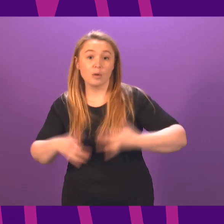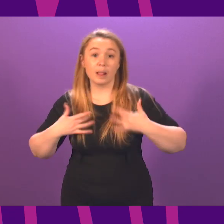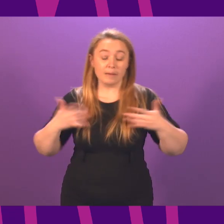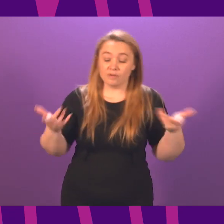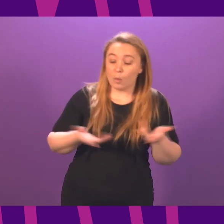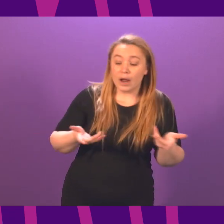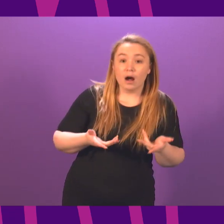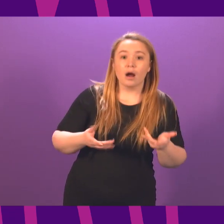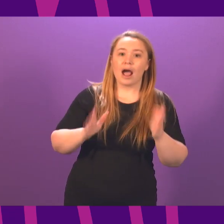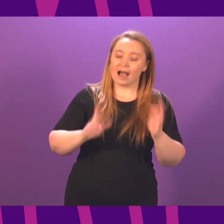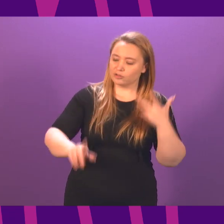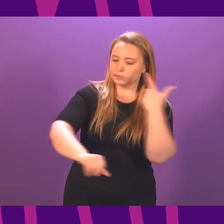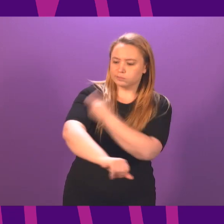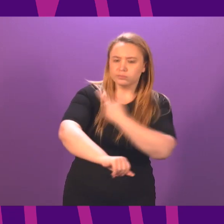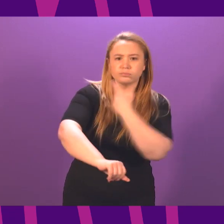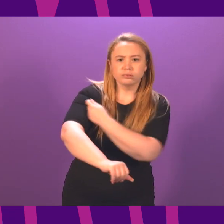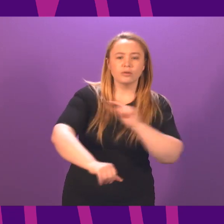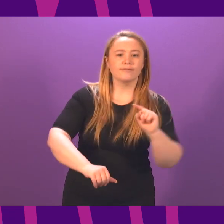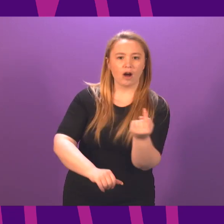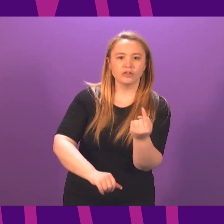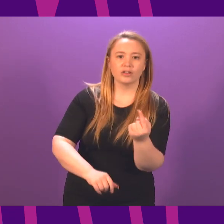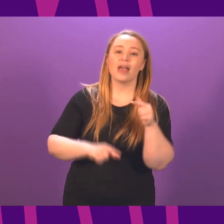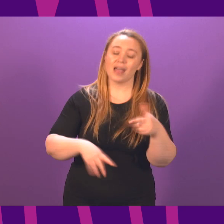are reached with the vaccine. That work is on-going across the country.